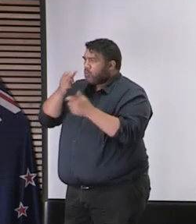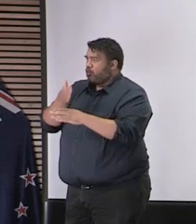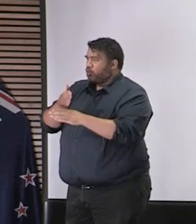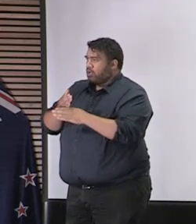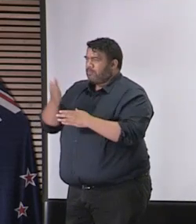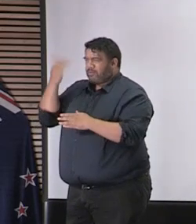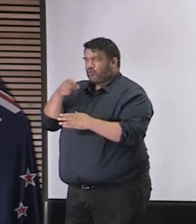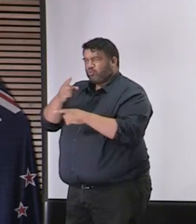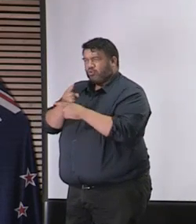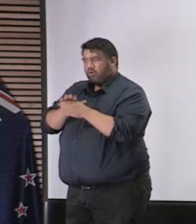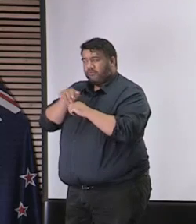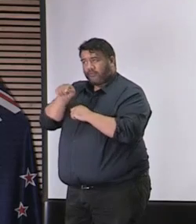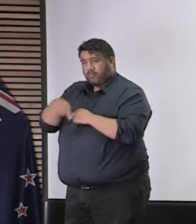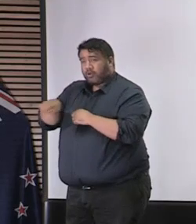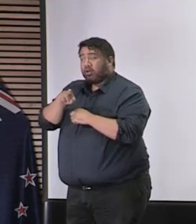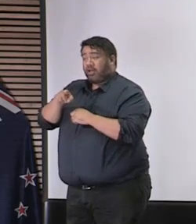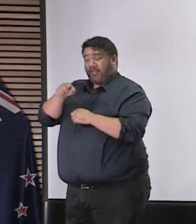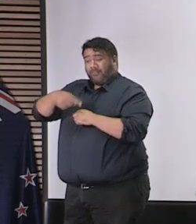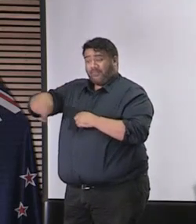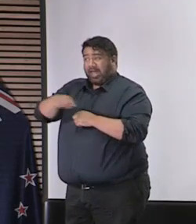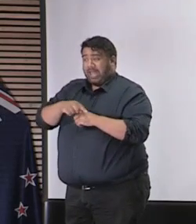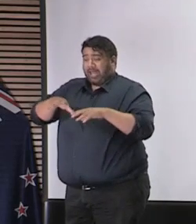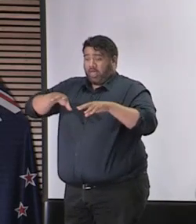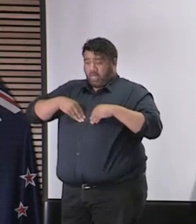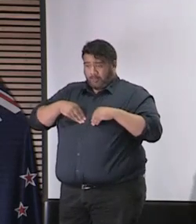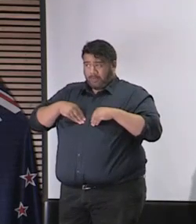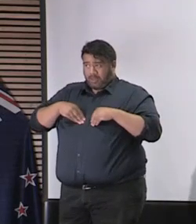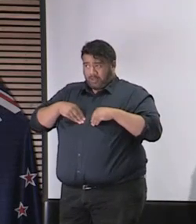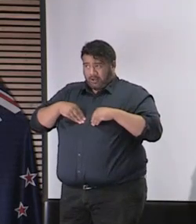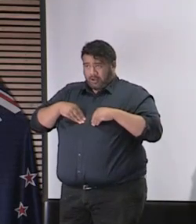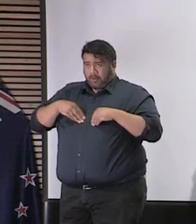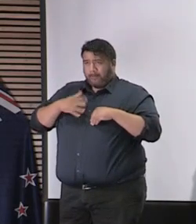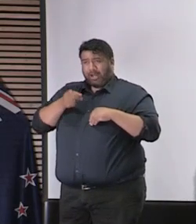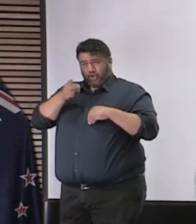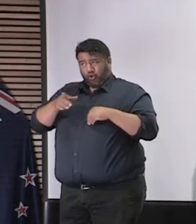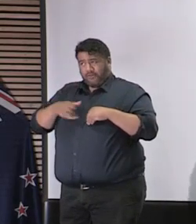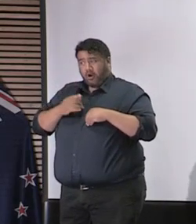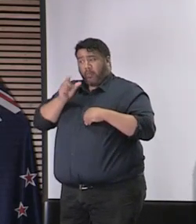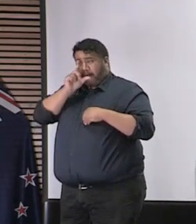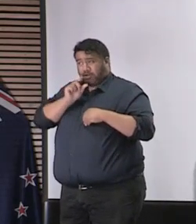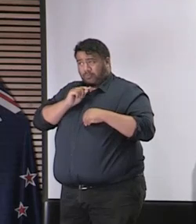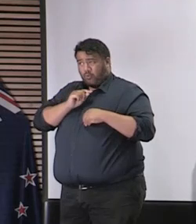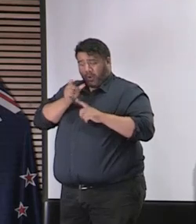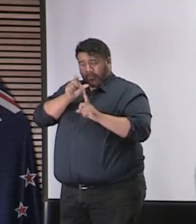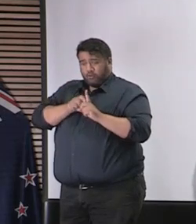Just on the health care workers that you mentioned at the start, how confident are